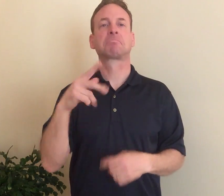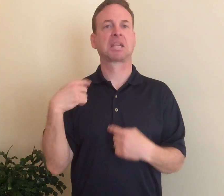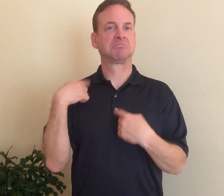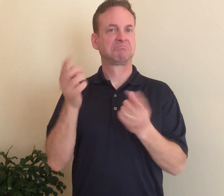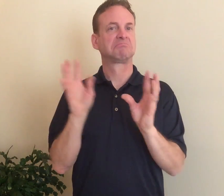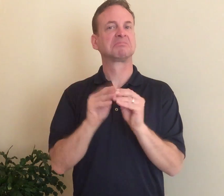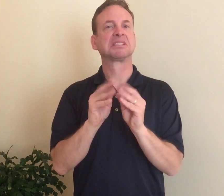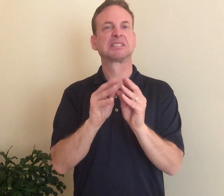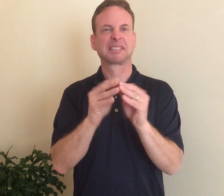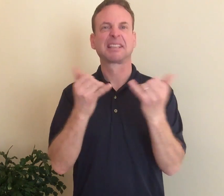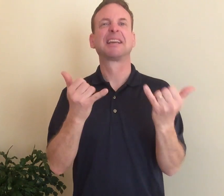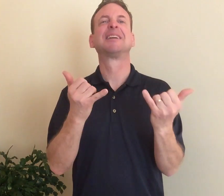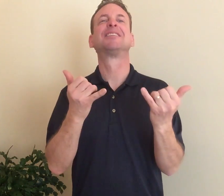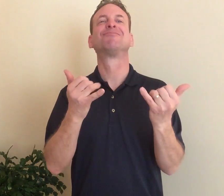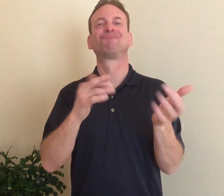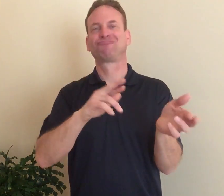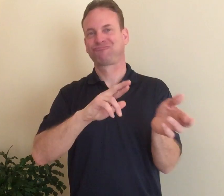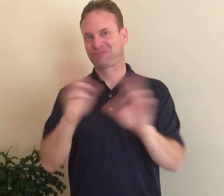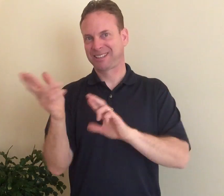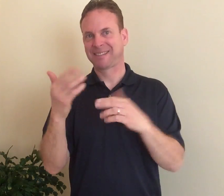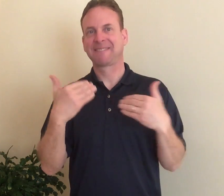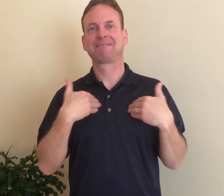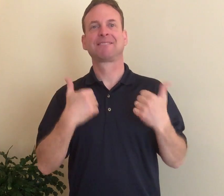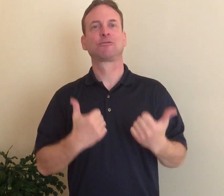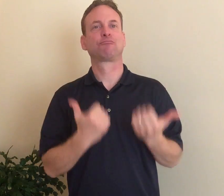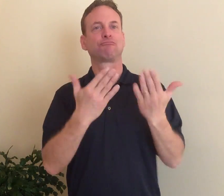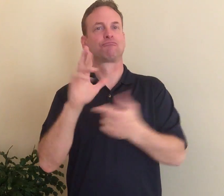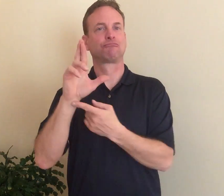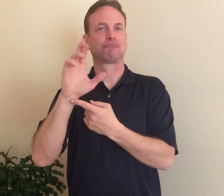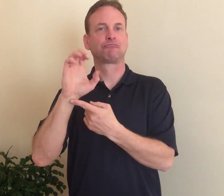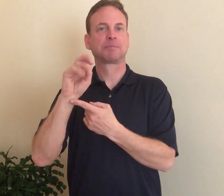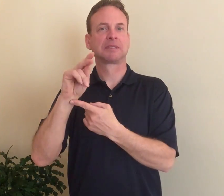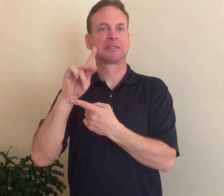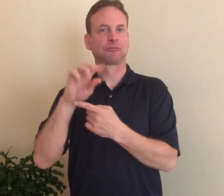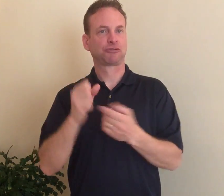So, the Task Force has been having meetings, and now we're ready to make some recommendations